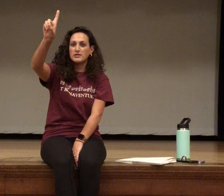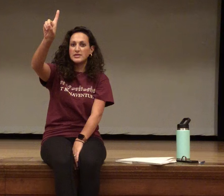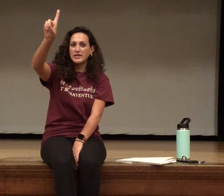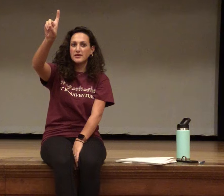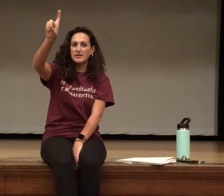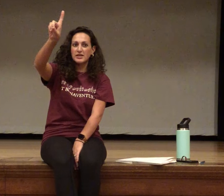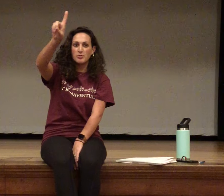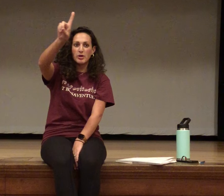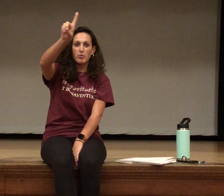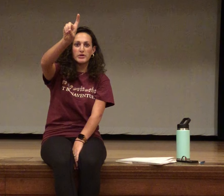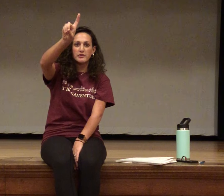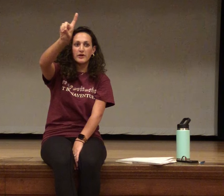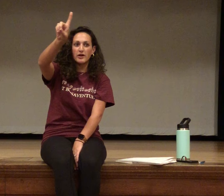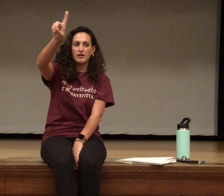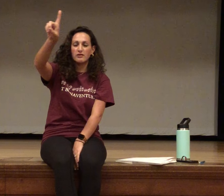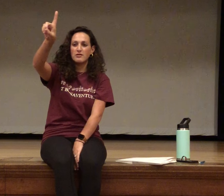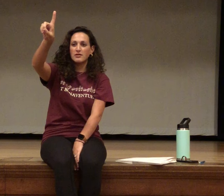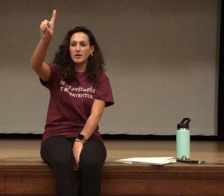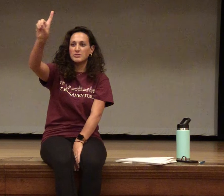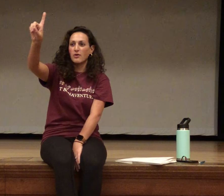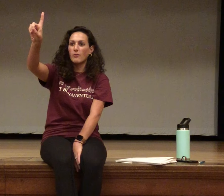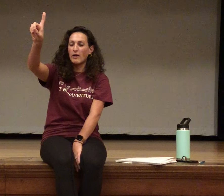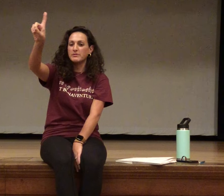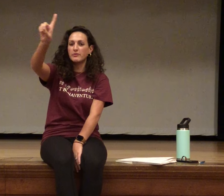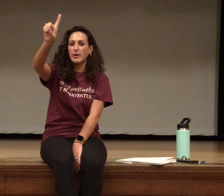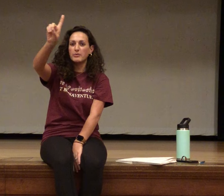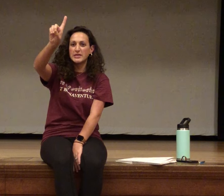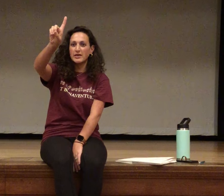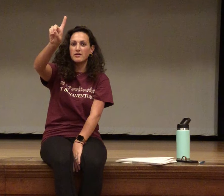D is going to be a pointer finger yep so what helps you to remember D